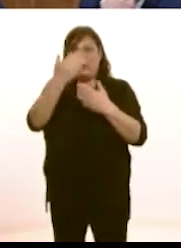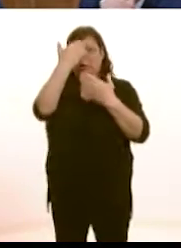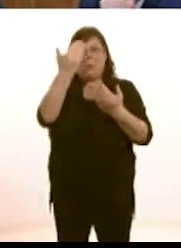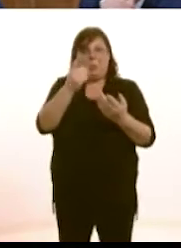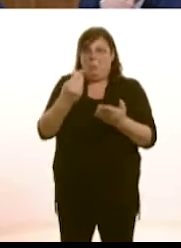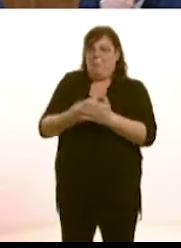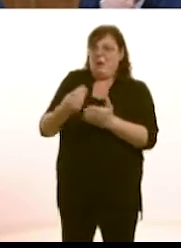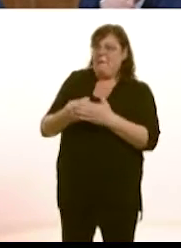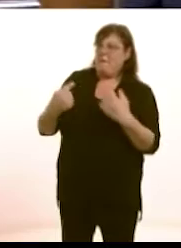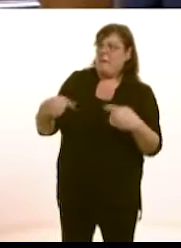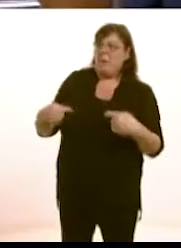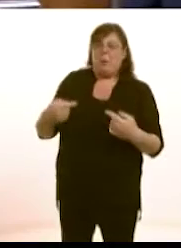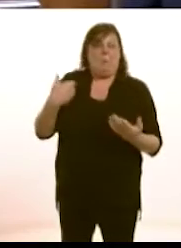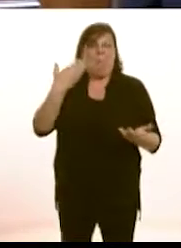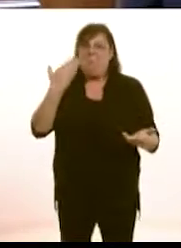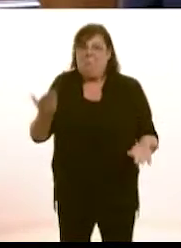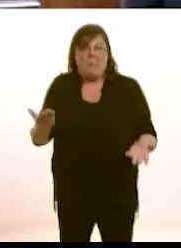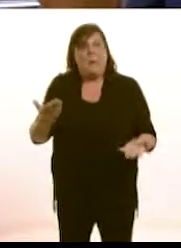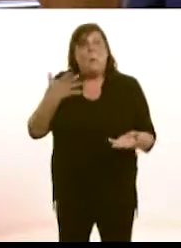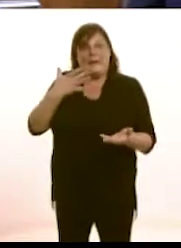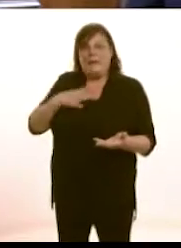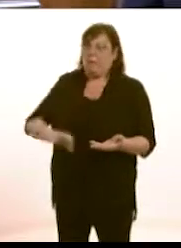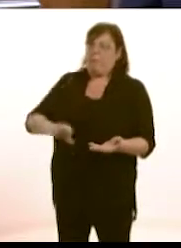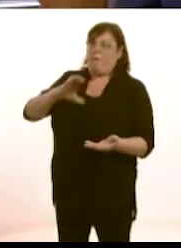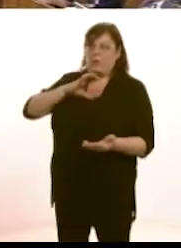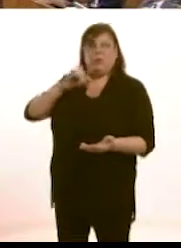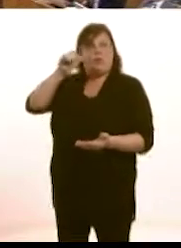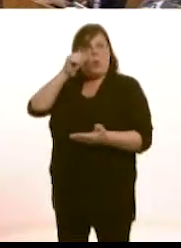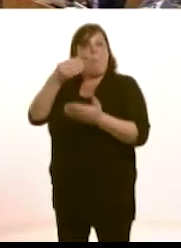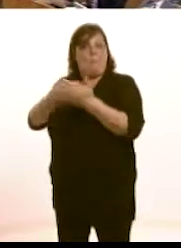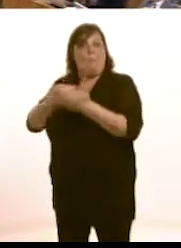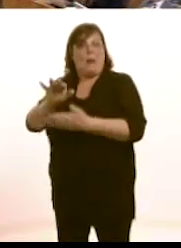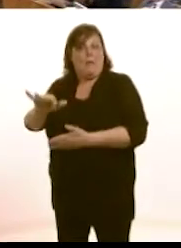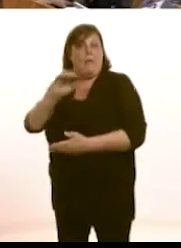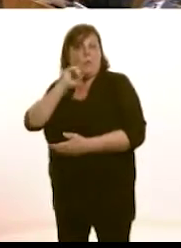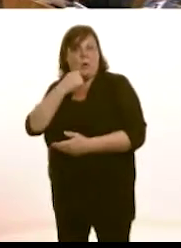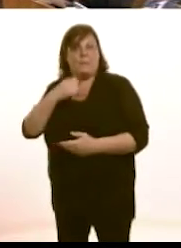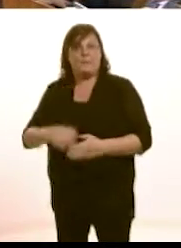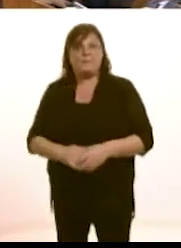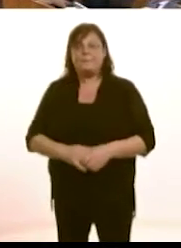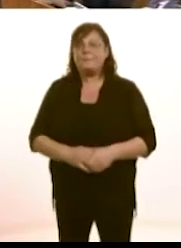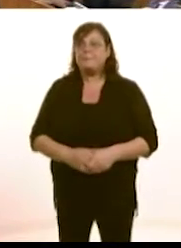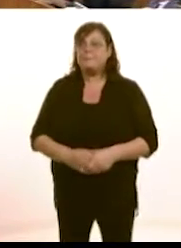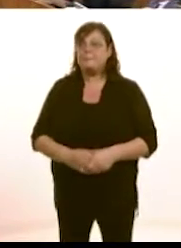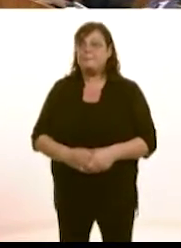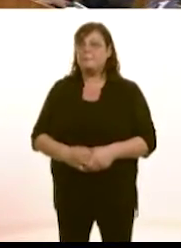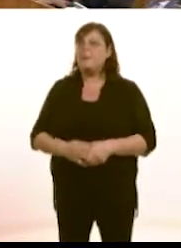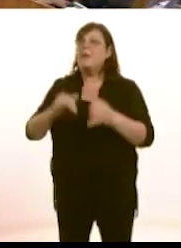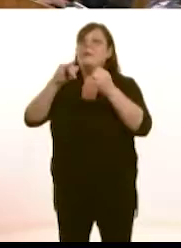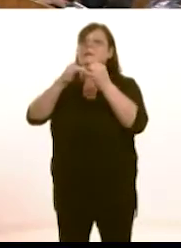pay for these things, and we need that certainty.